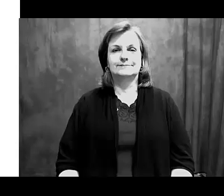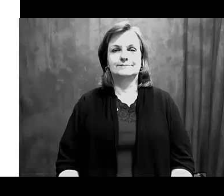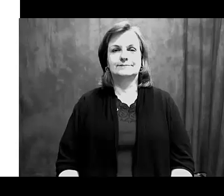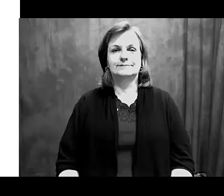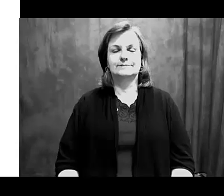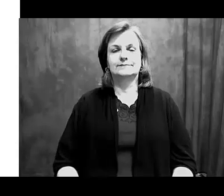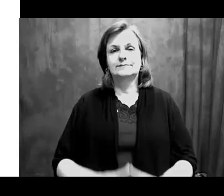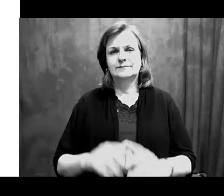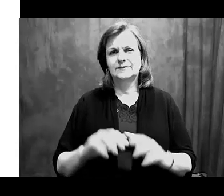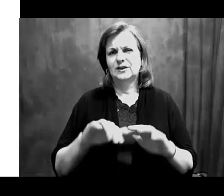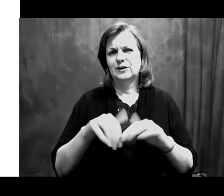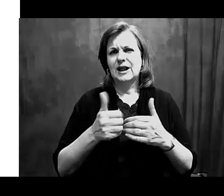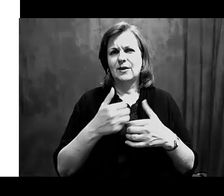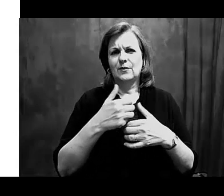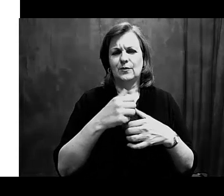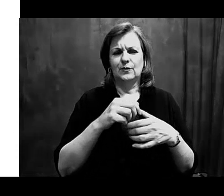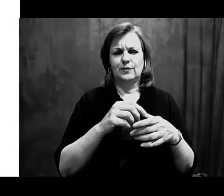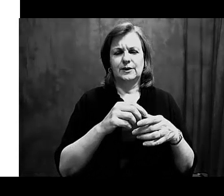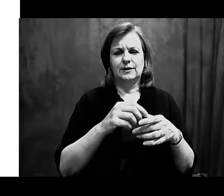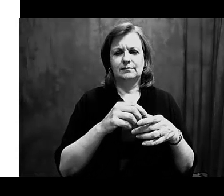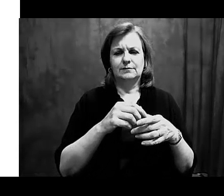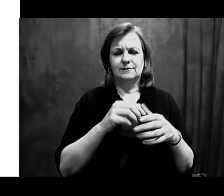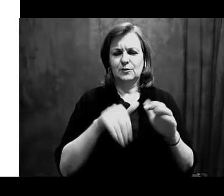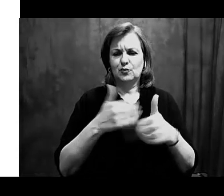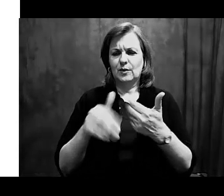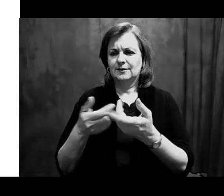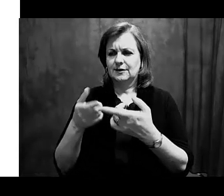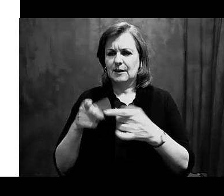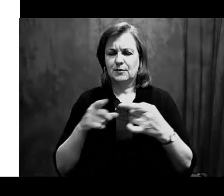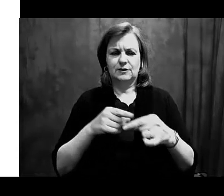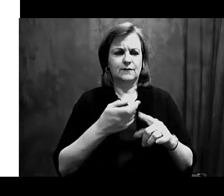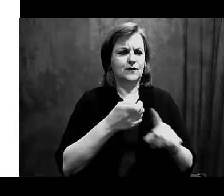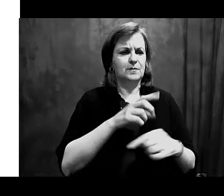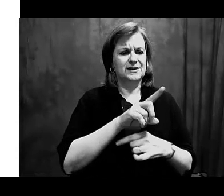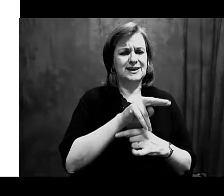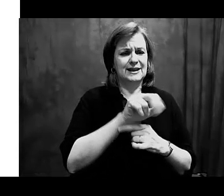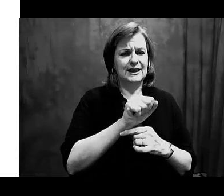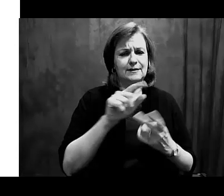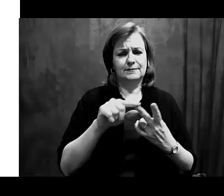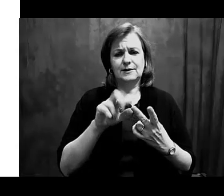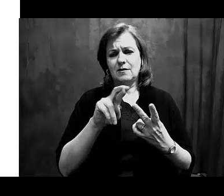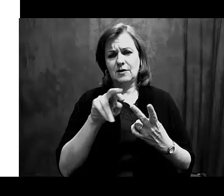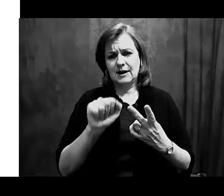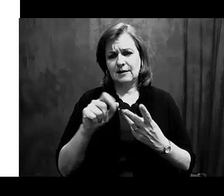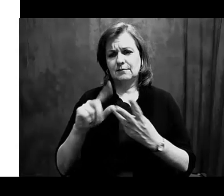So how we get from DNA to RNA to proteins?